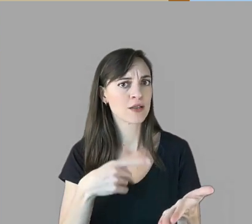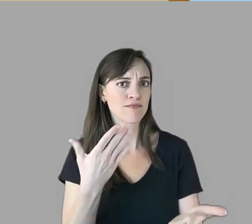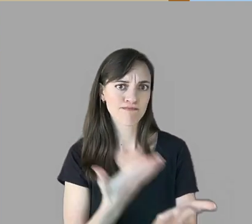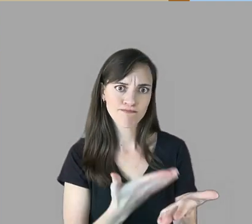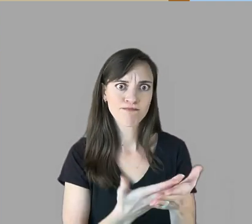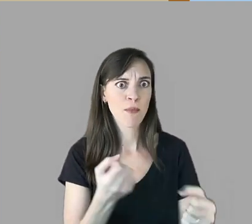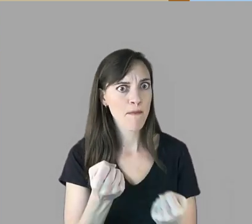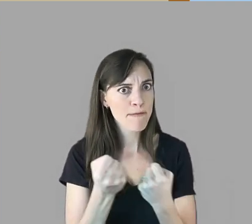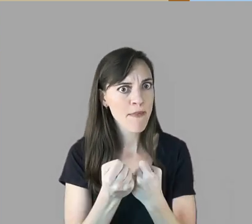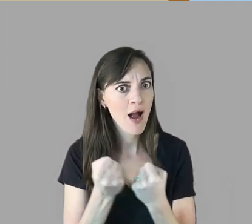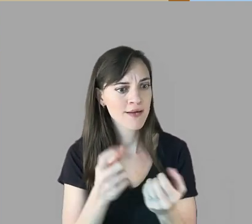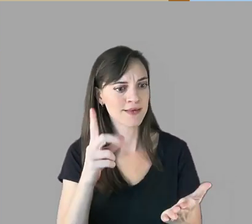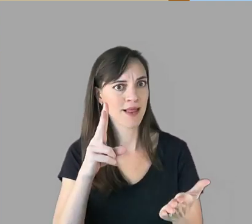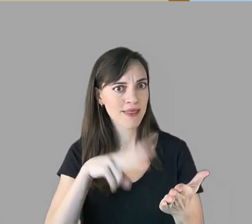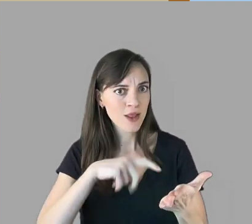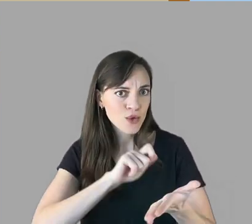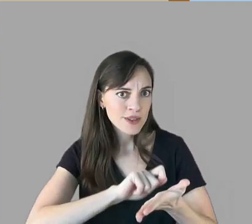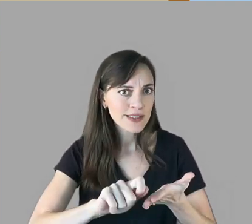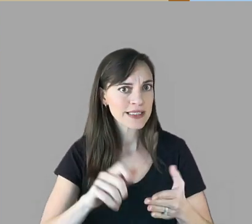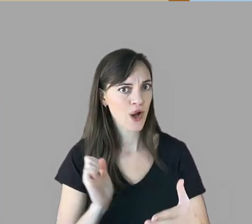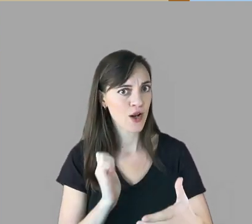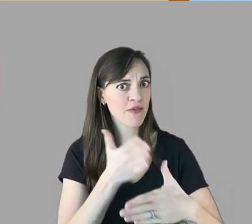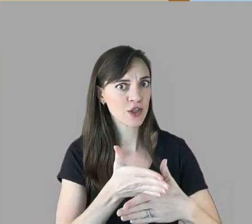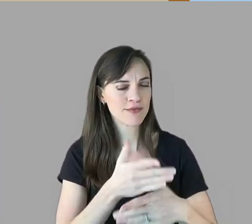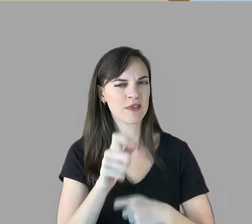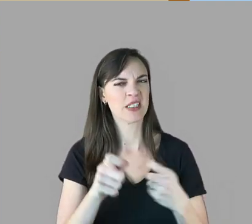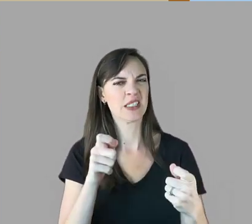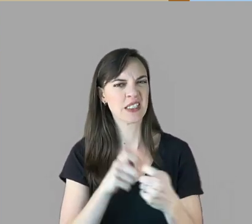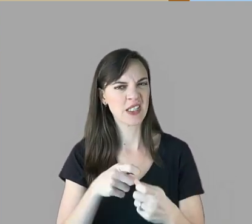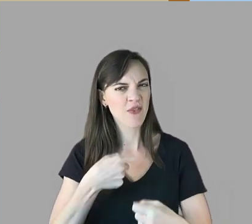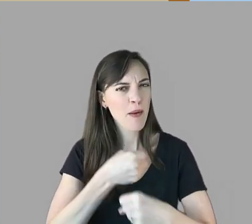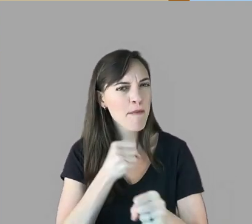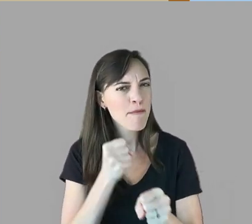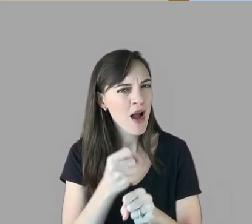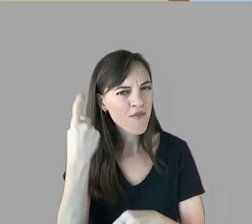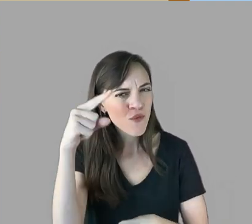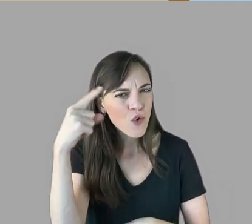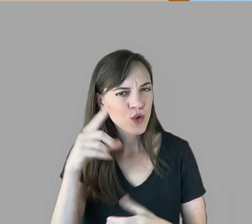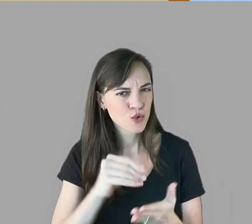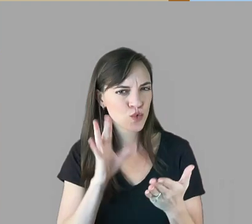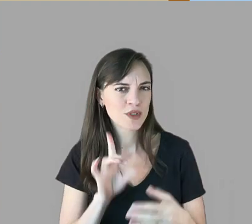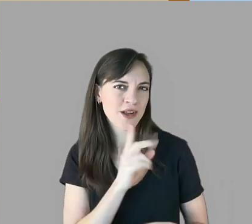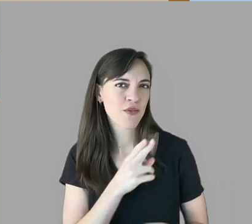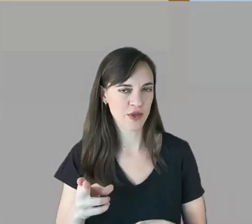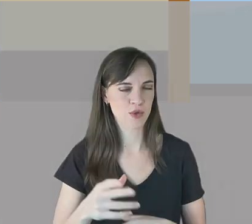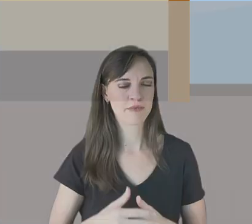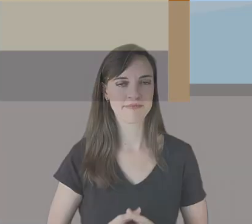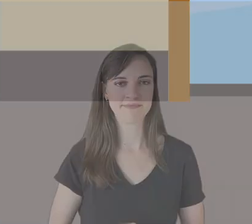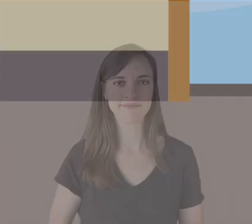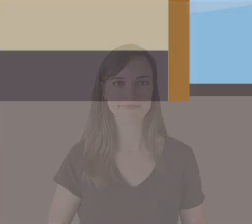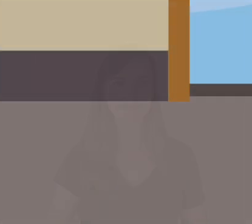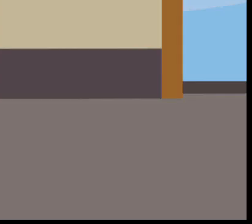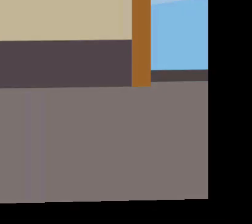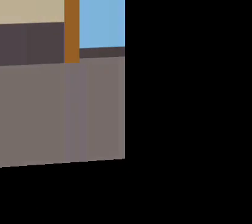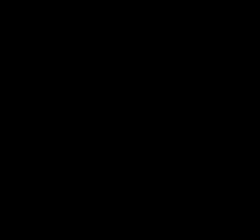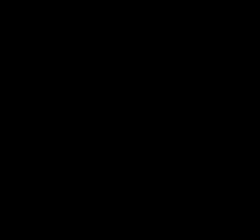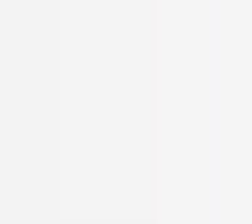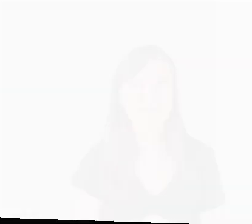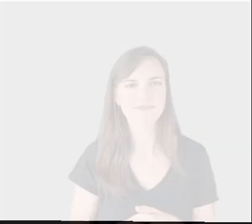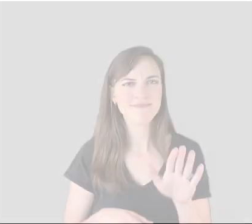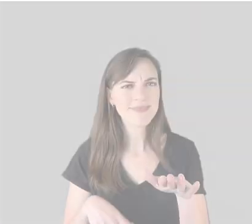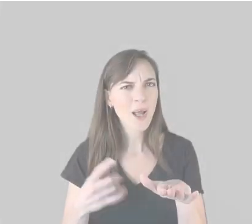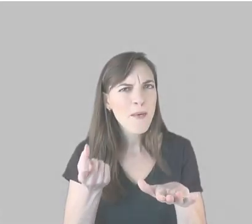literacy interventions specifically designed for students who are DHH.